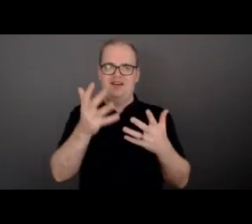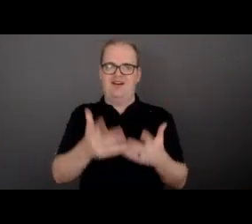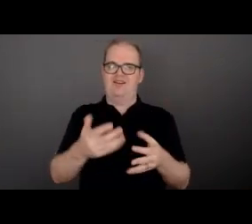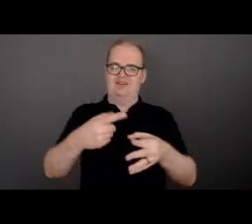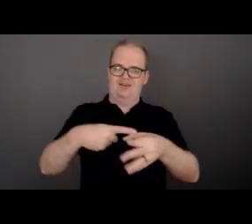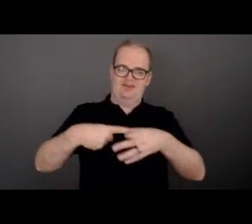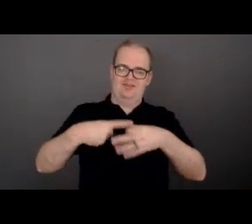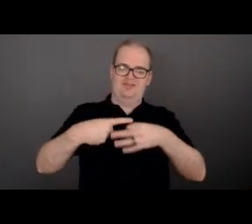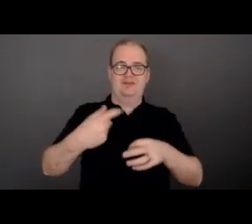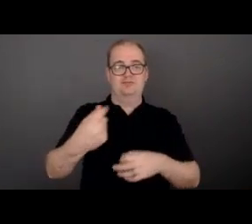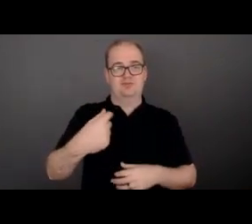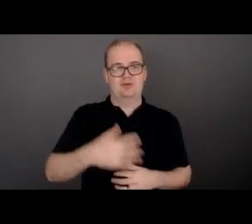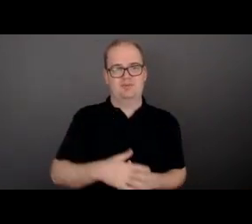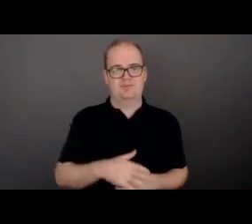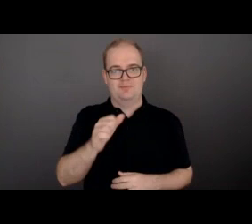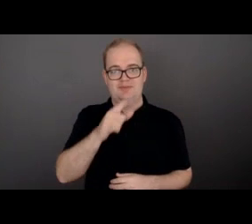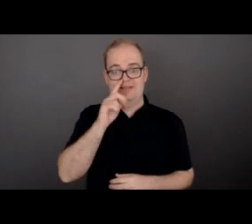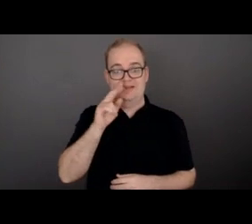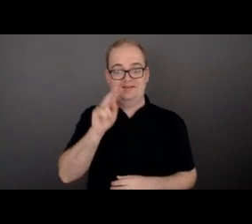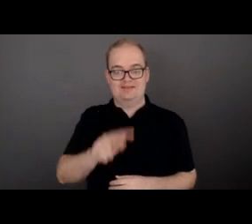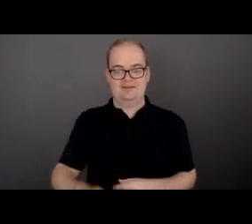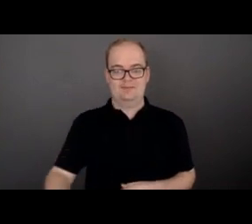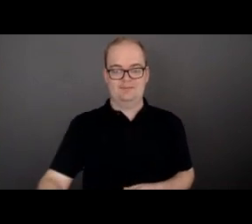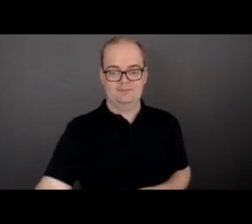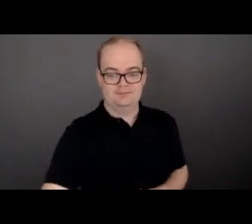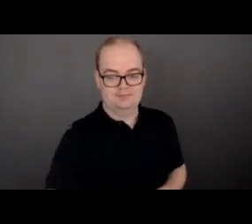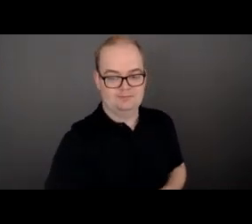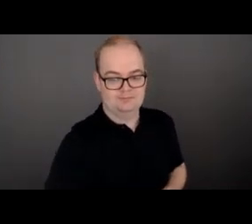If I can interrupt you and ask a couple of these.